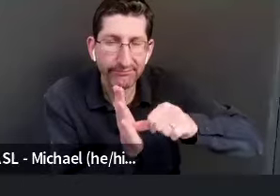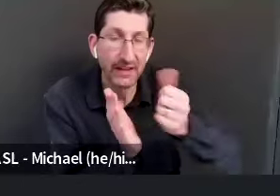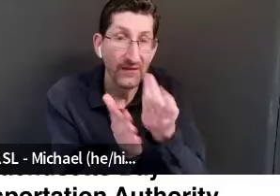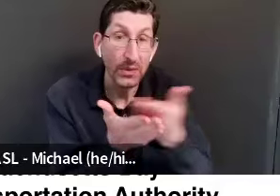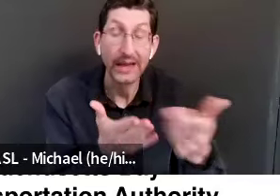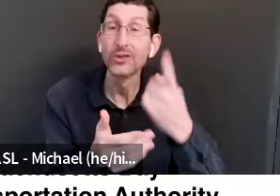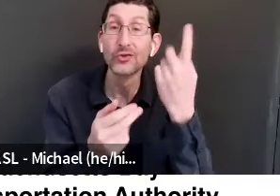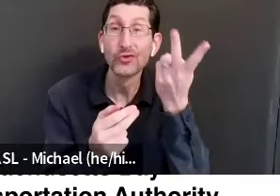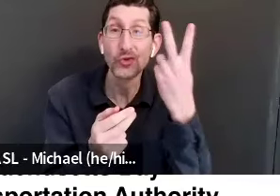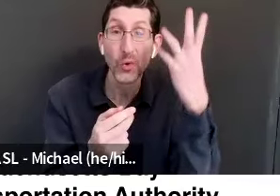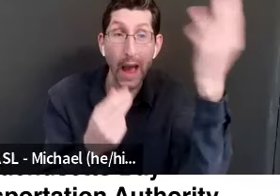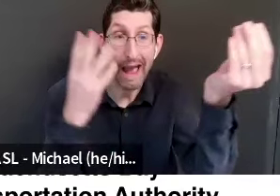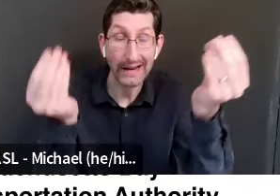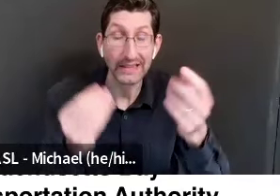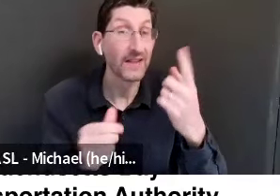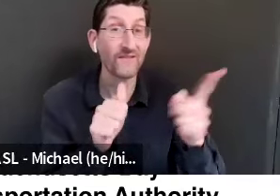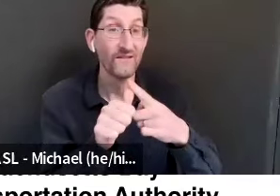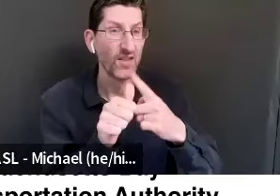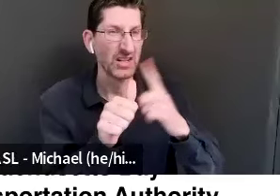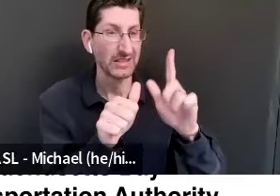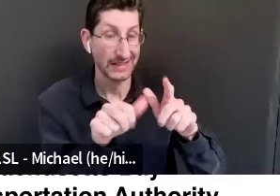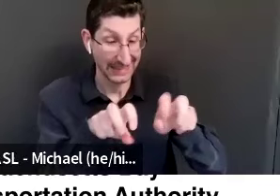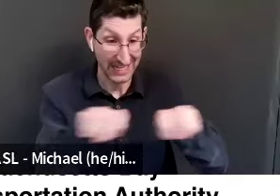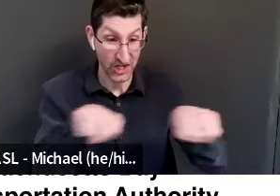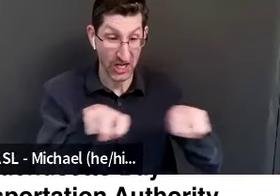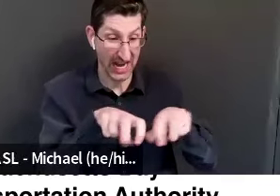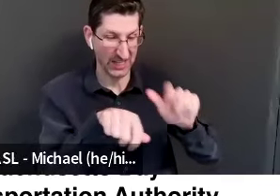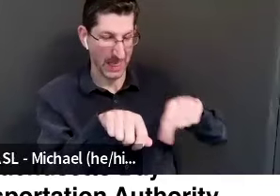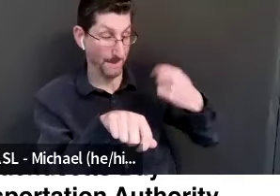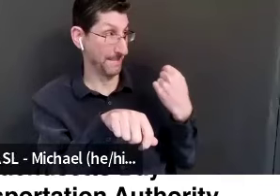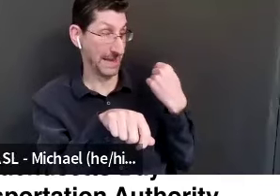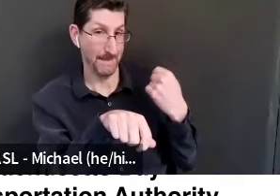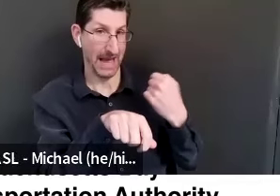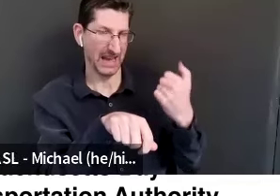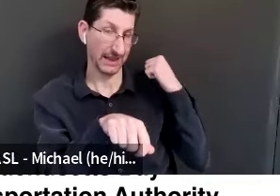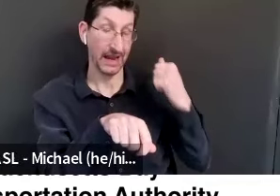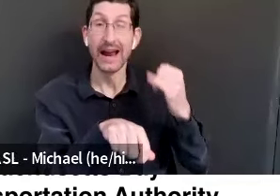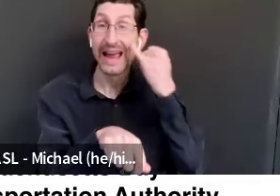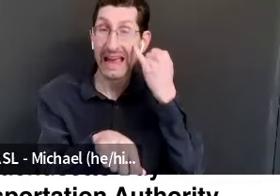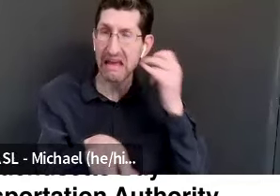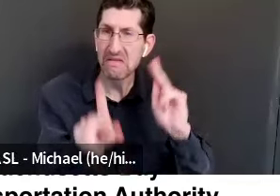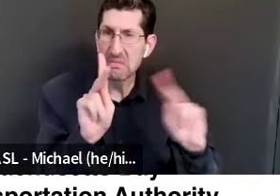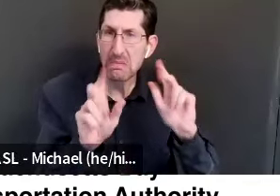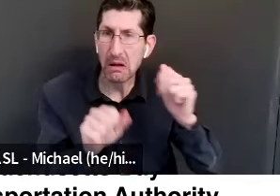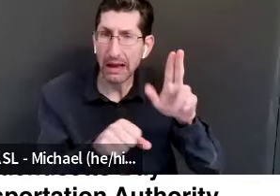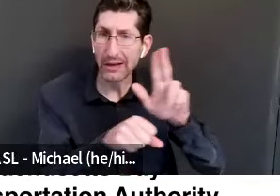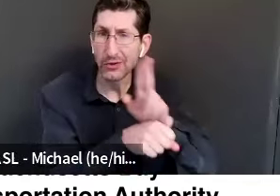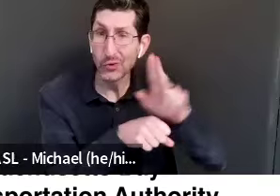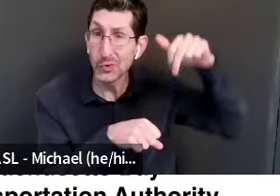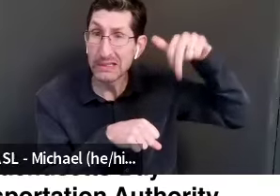NOTES. AND REPEAT A COUPLE OF THINGS. TWO EXIT ROUTES. FIRST IS DIRECTLY BEHIND THE